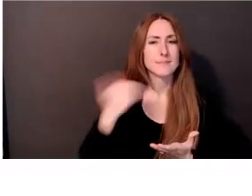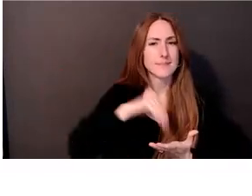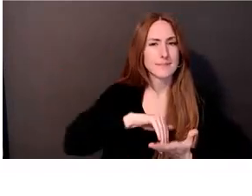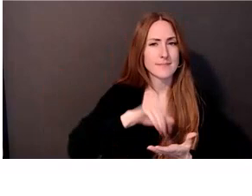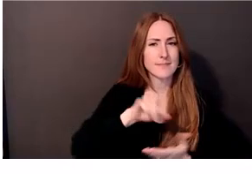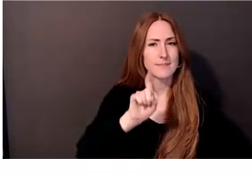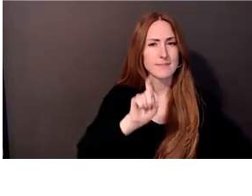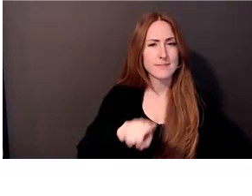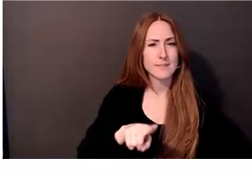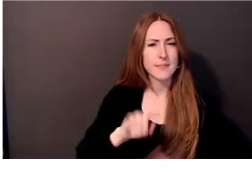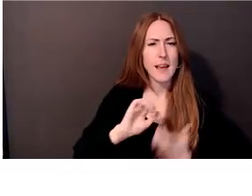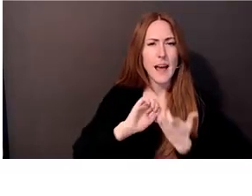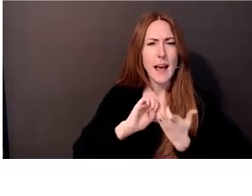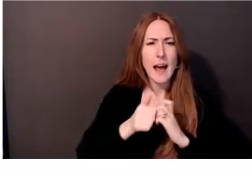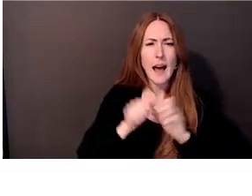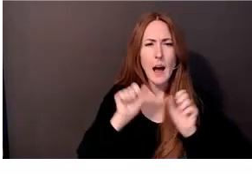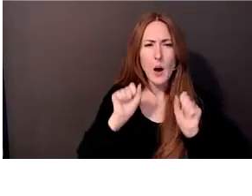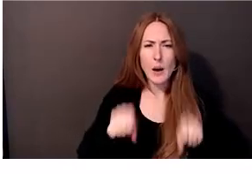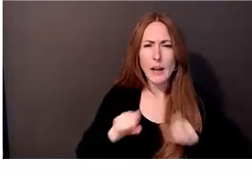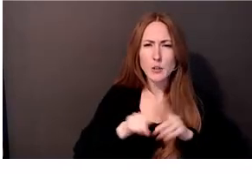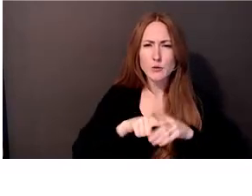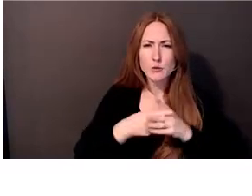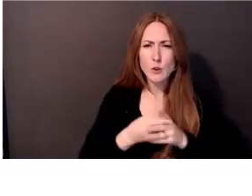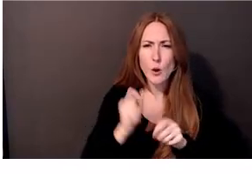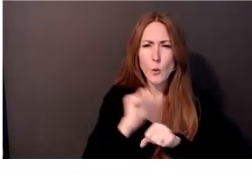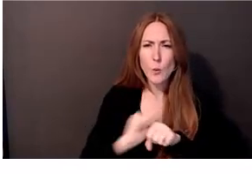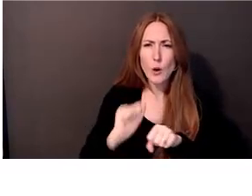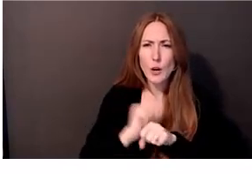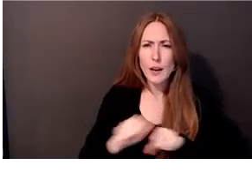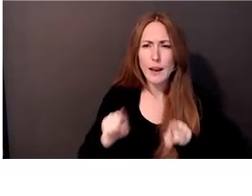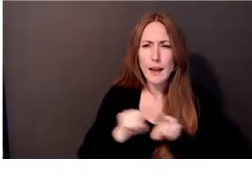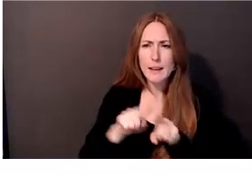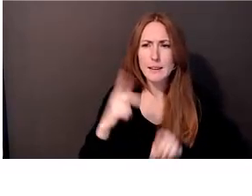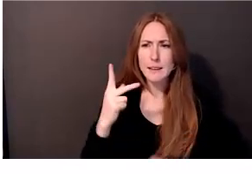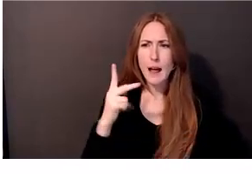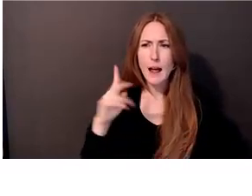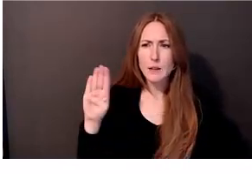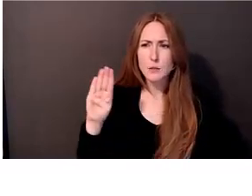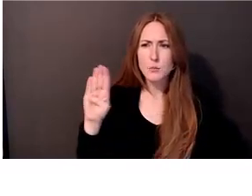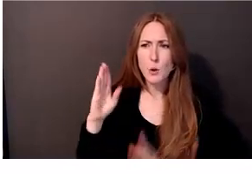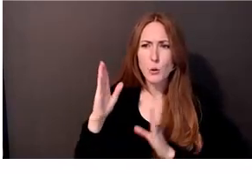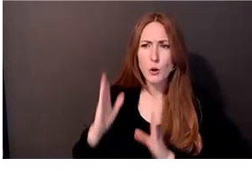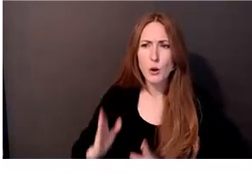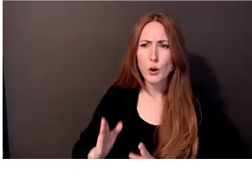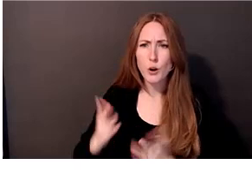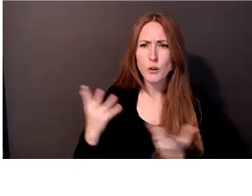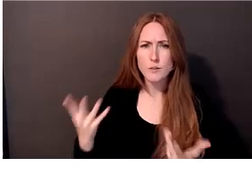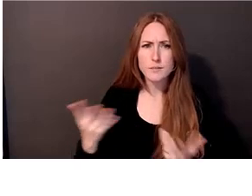how I can start working as a knowledge broker? Please, Elizabeth, post the question. Yes.